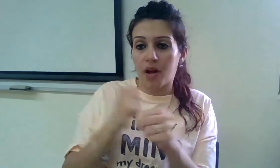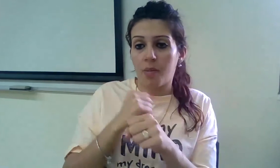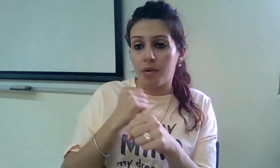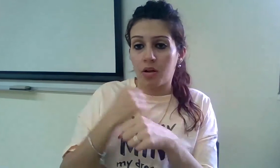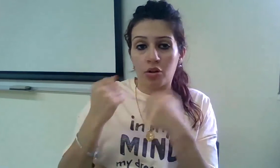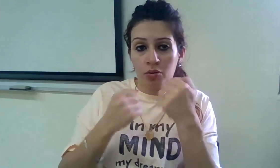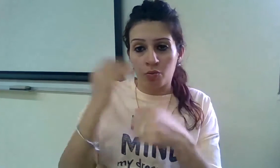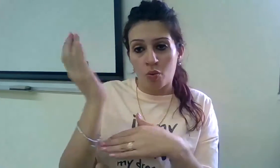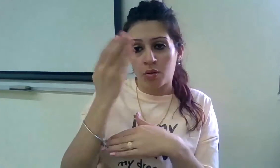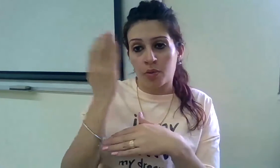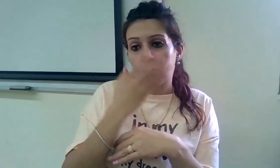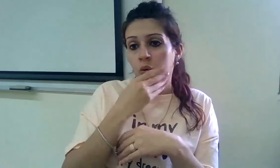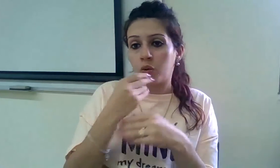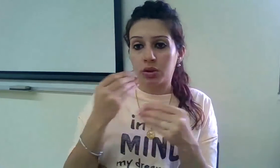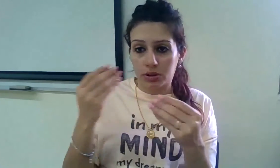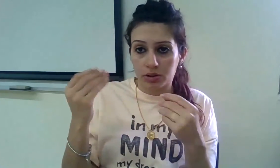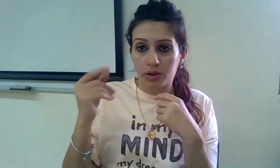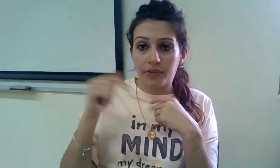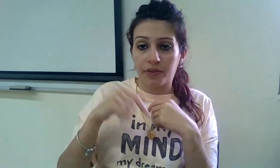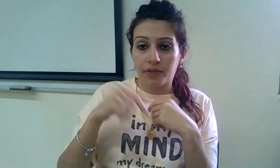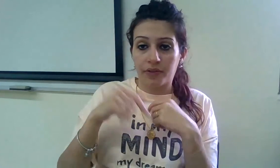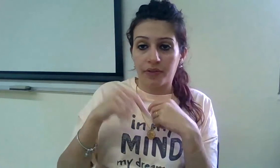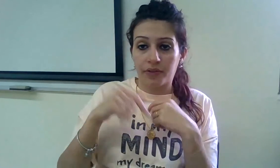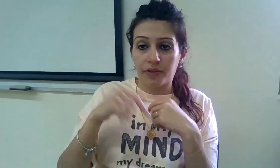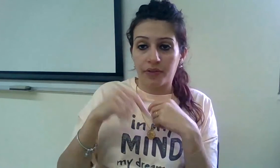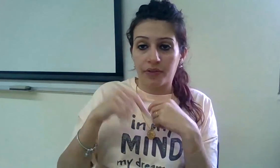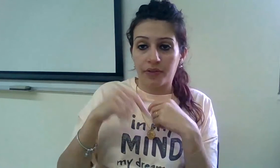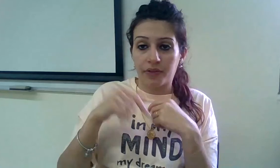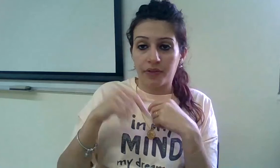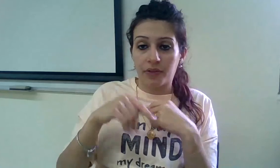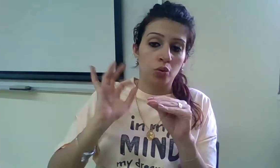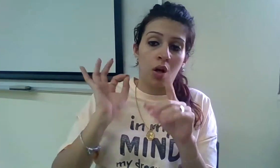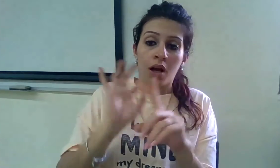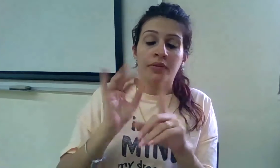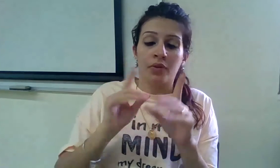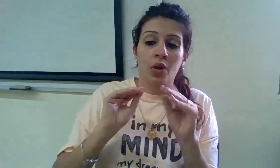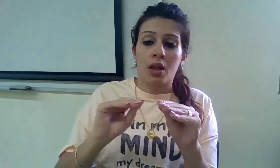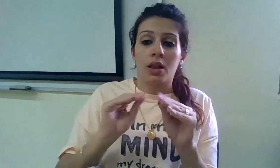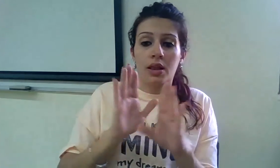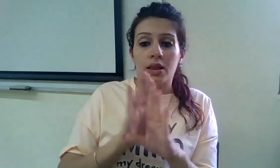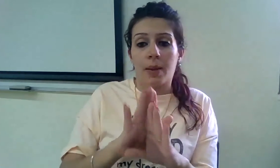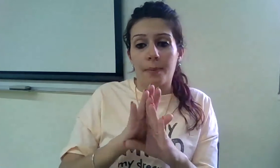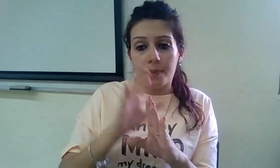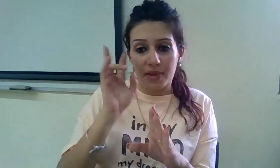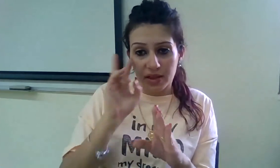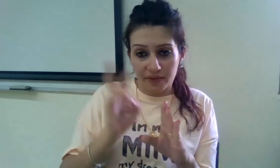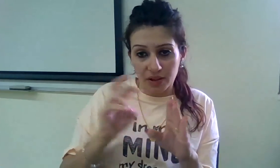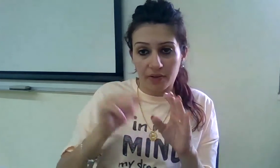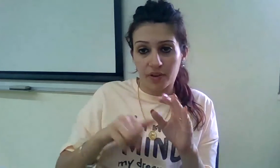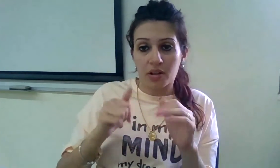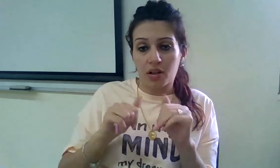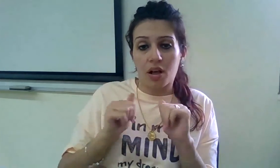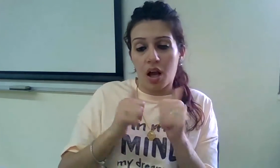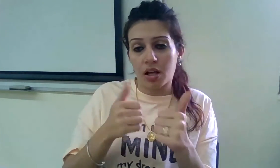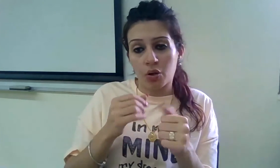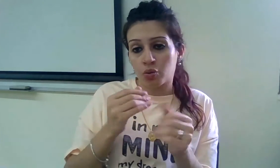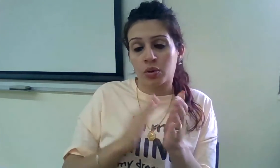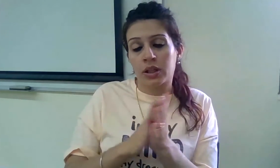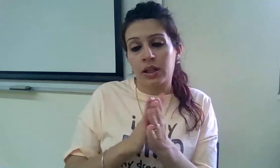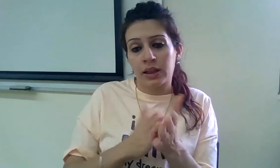to convince them that this is better than the traditional ones. And there are very good schemes where